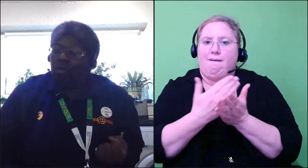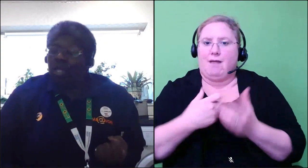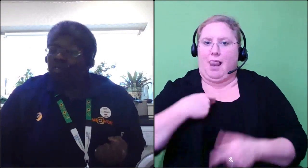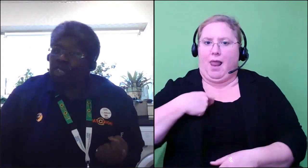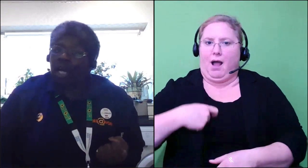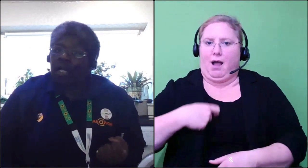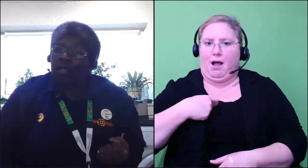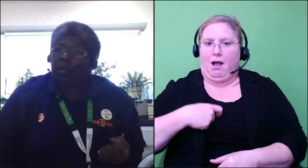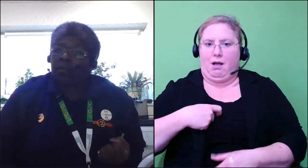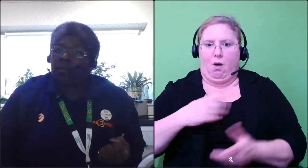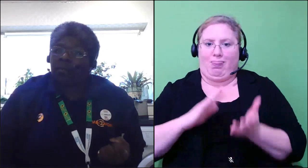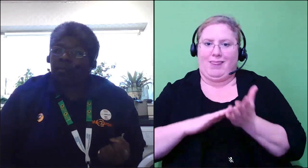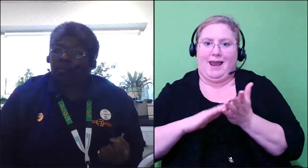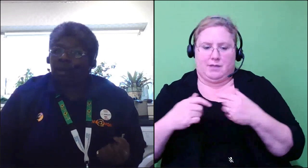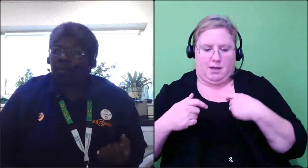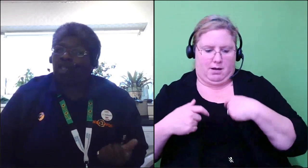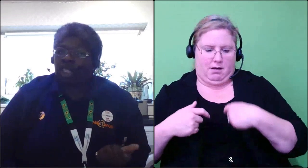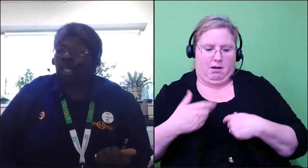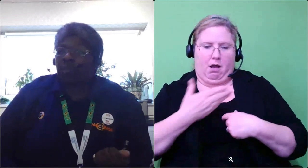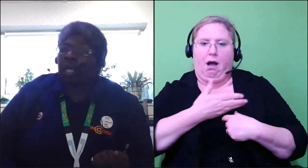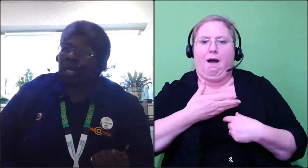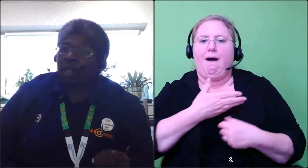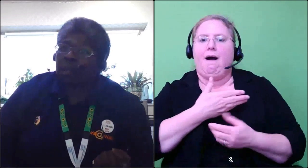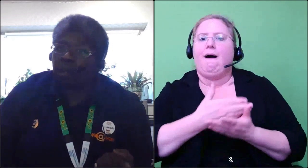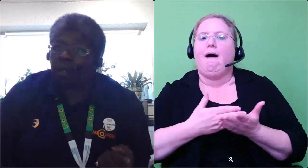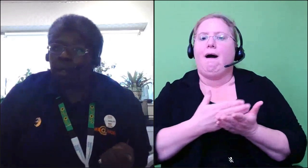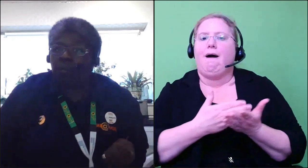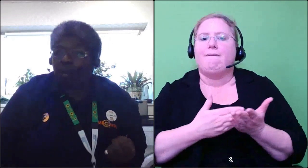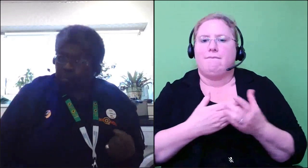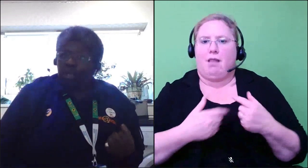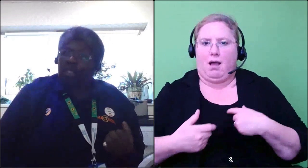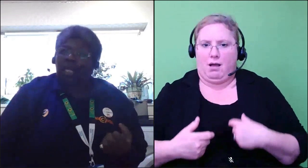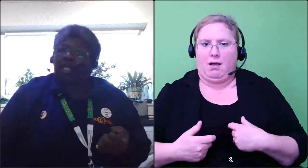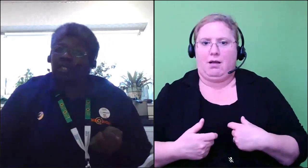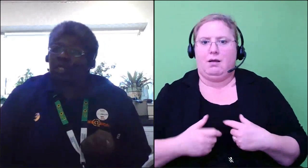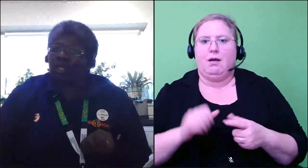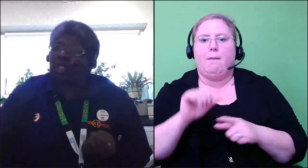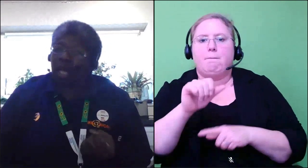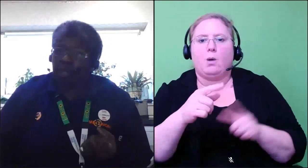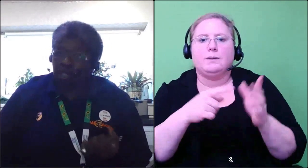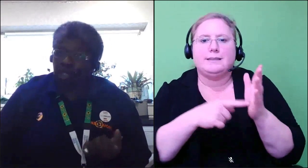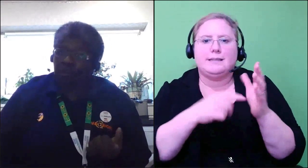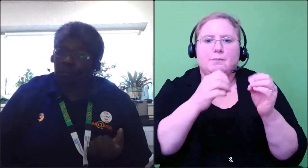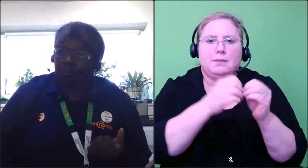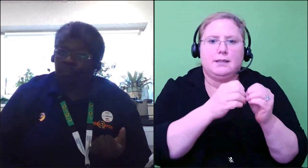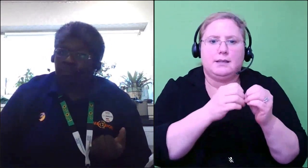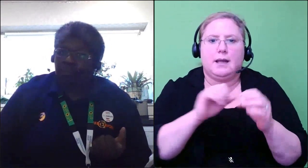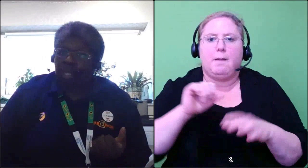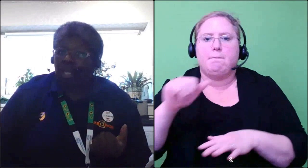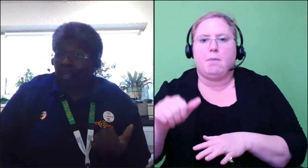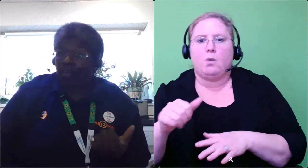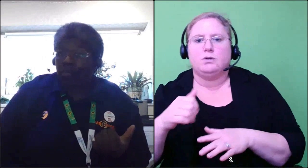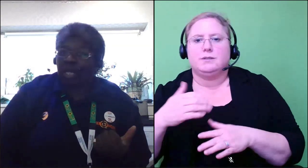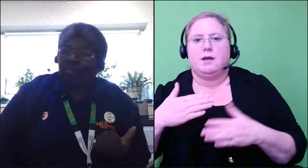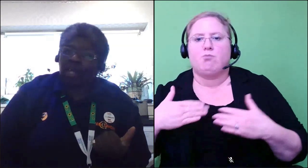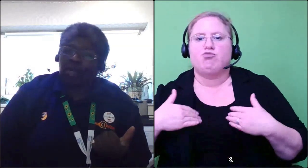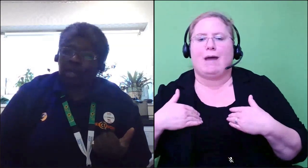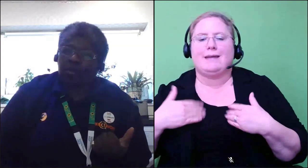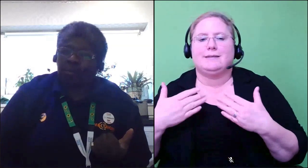Post-TB, post-breast cancer damage. It killed my left lower lobe.